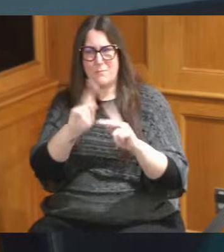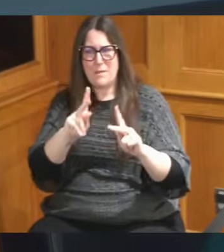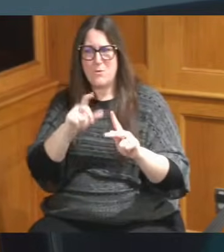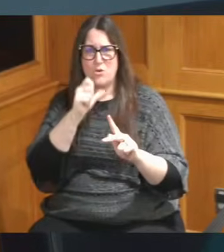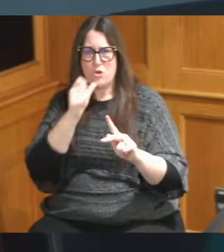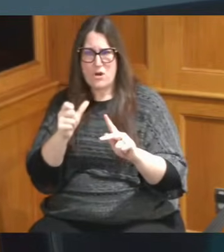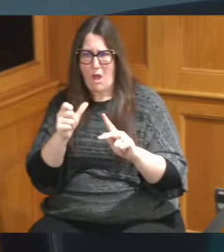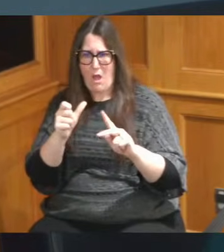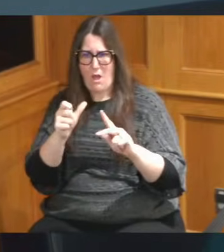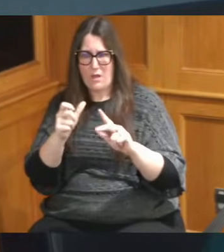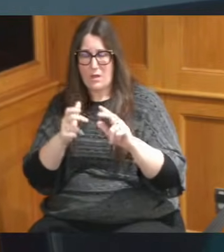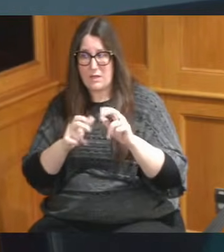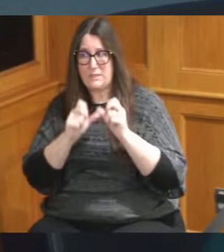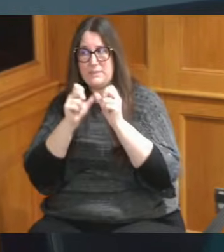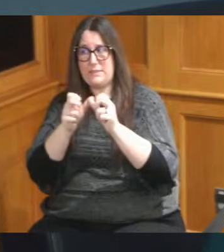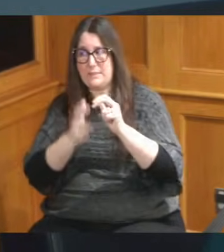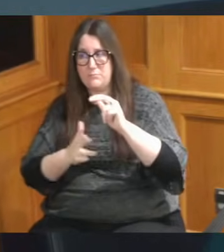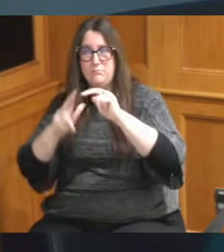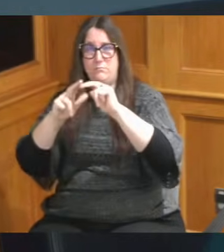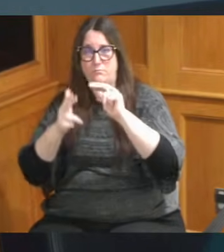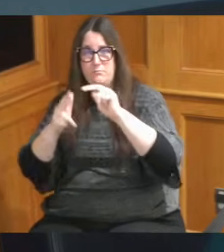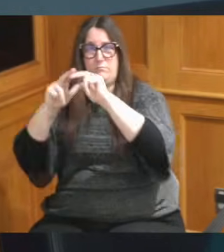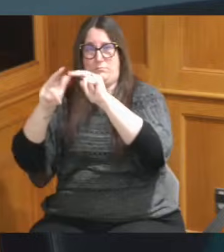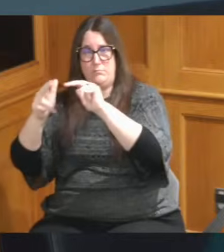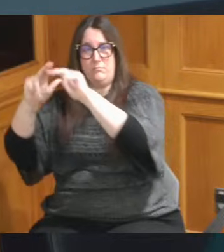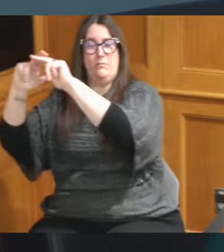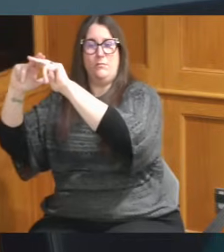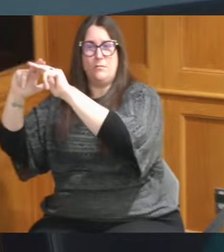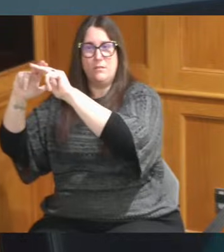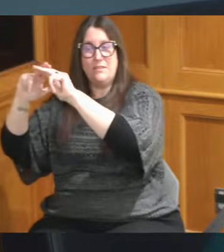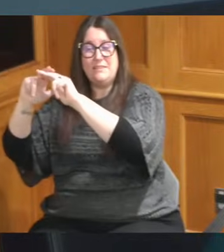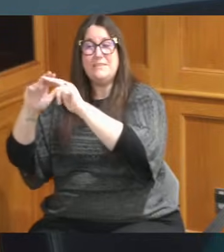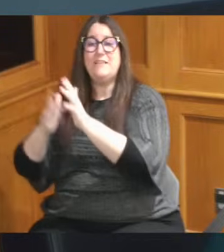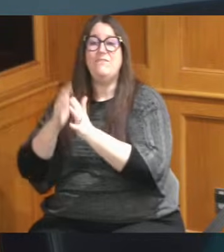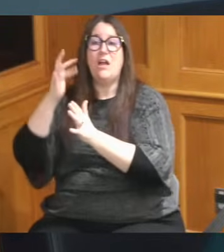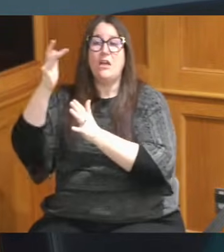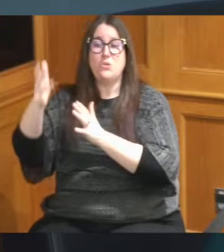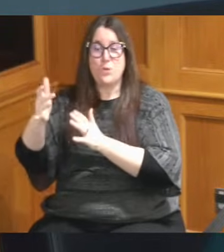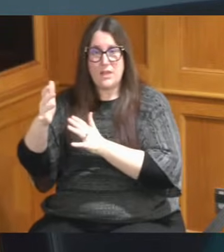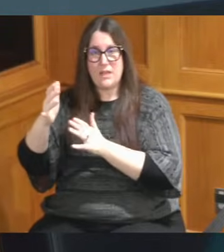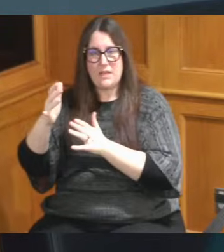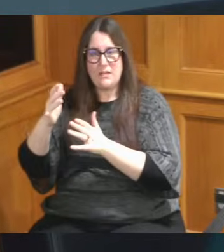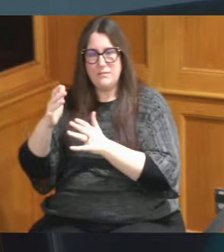to be able to eventually the rubber band going to break. So we need to, you know, number one,